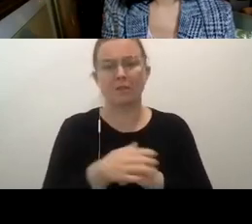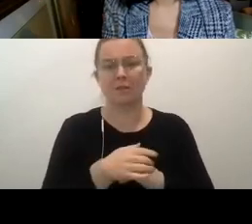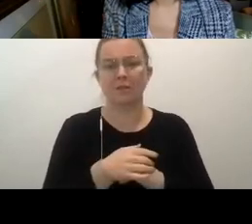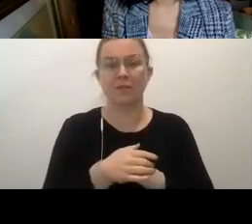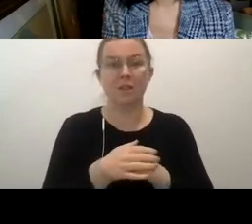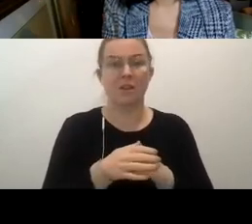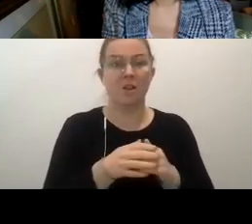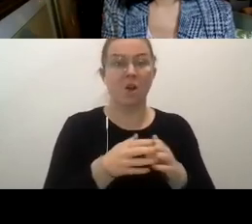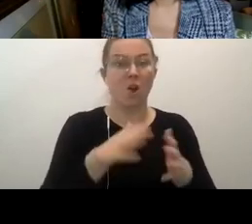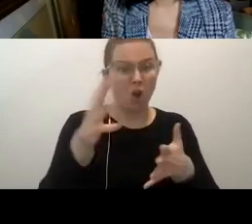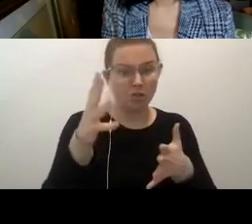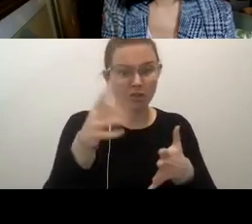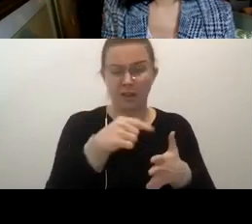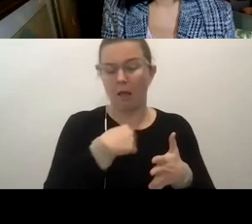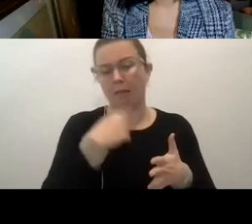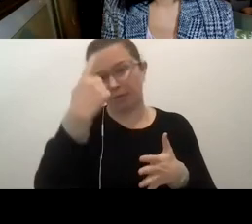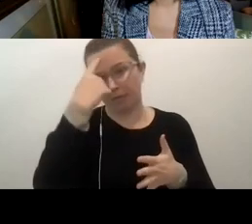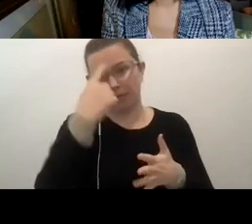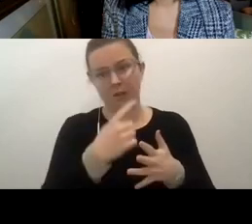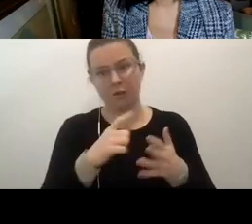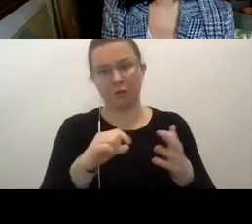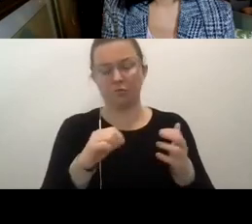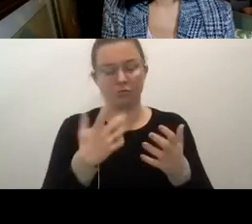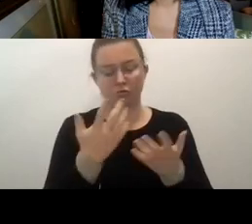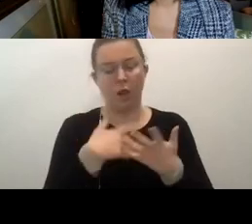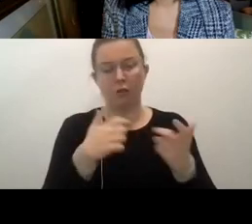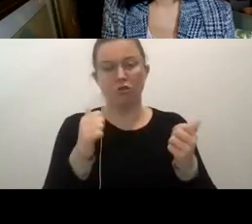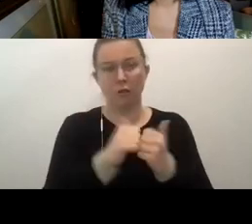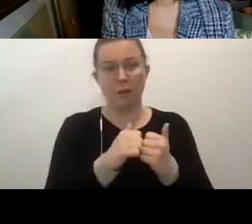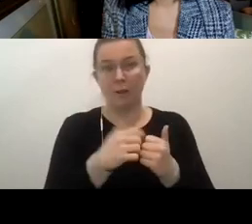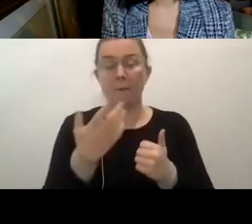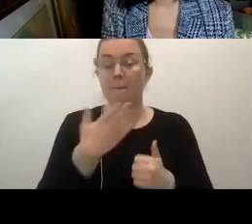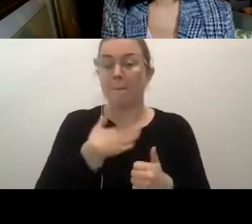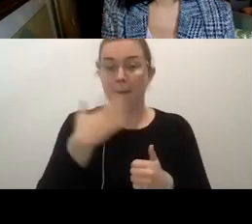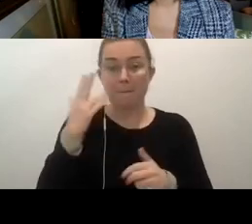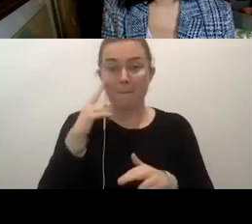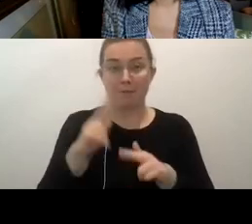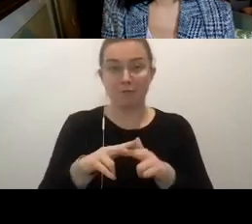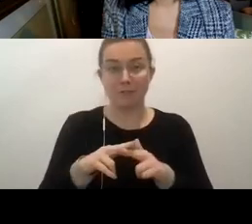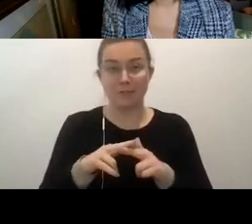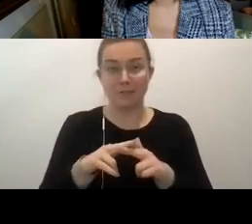Auslan, I agree is something that while my parents definitely would not have thought